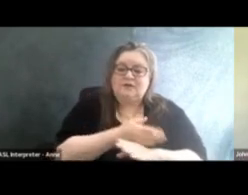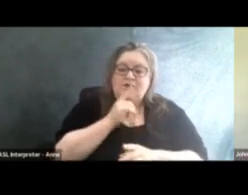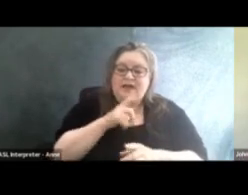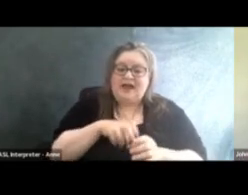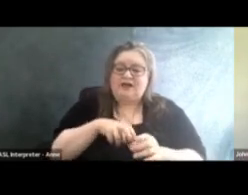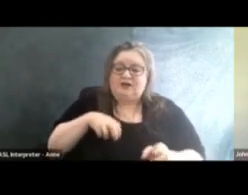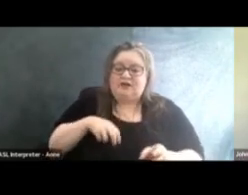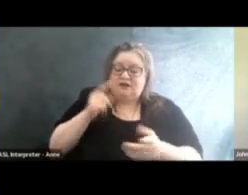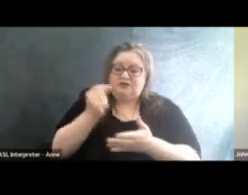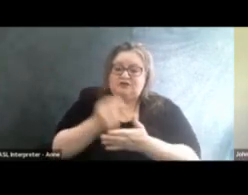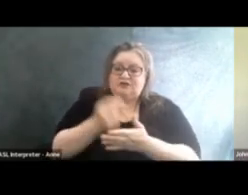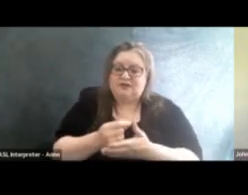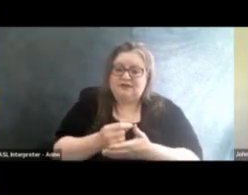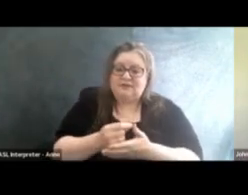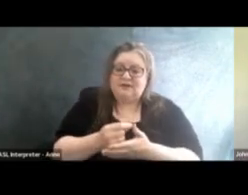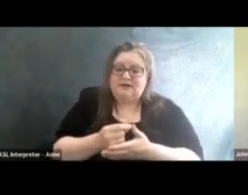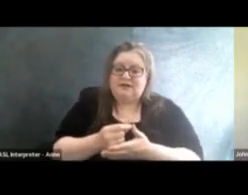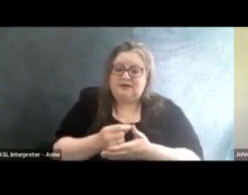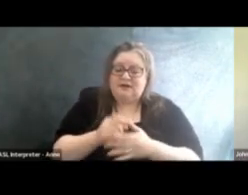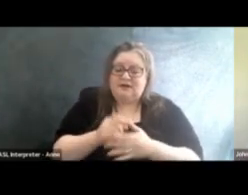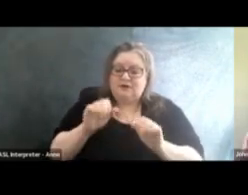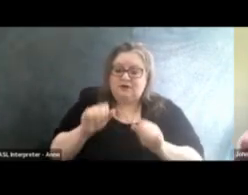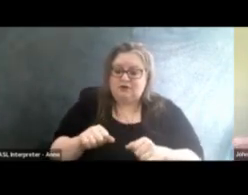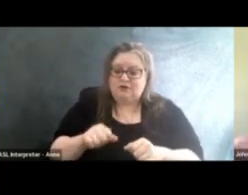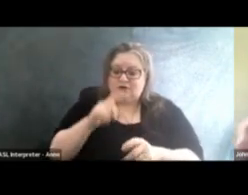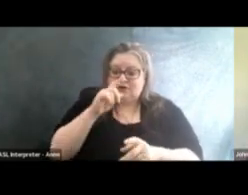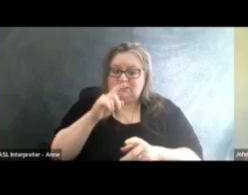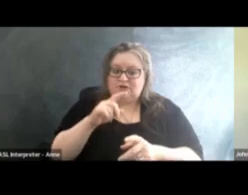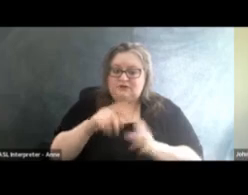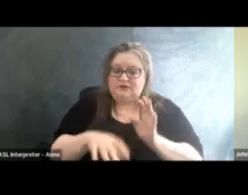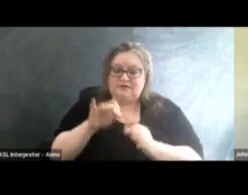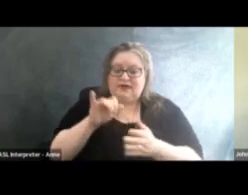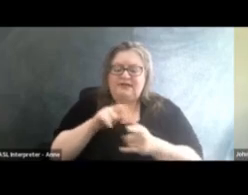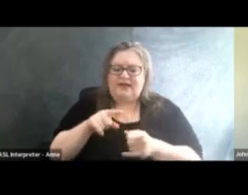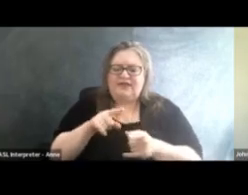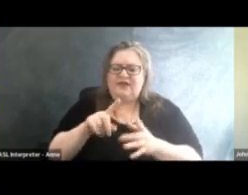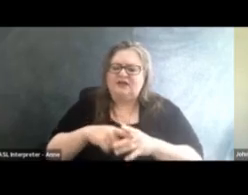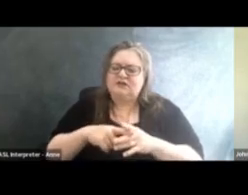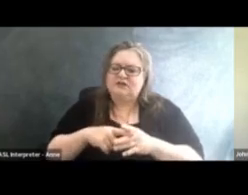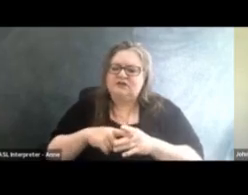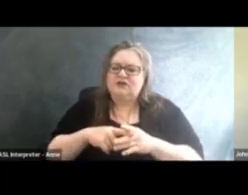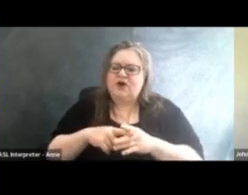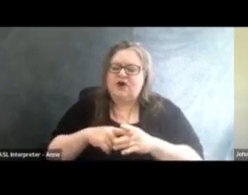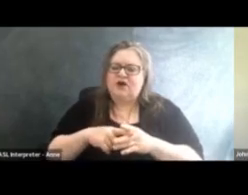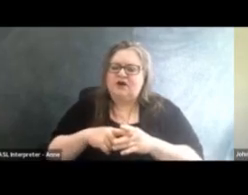treatment, what was could be detected was that they started to lose confidence in the